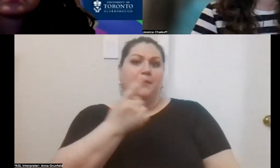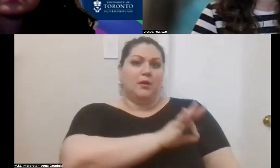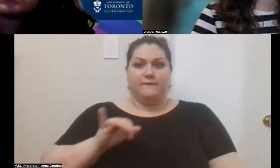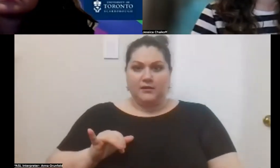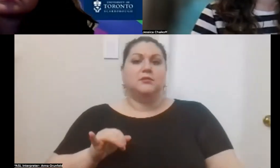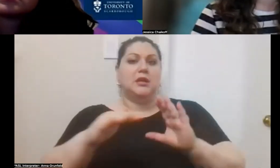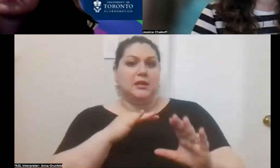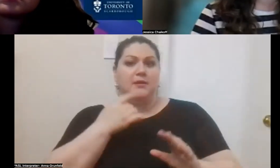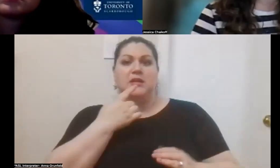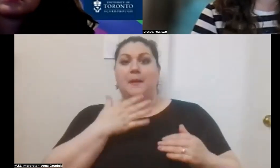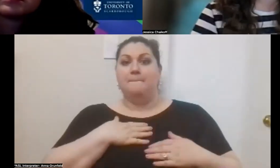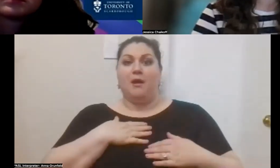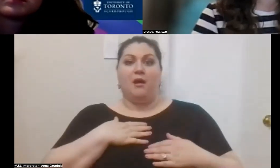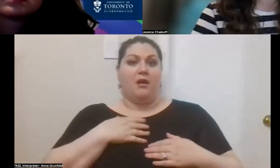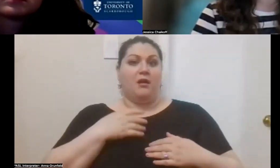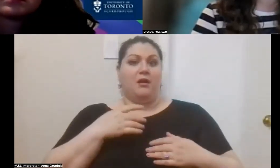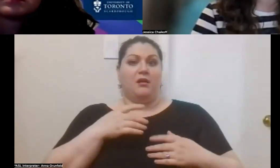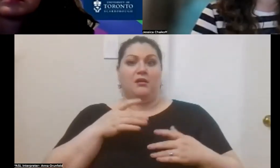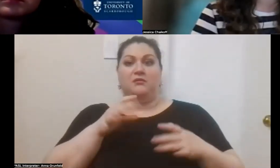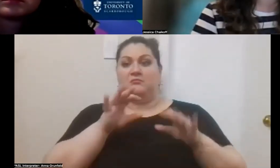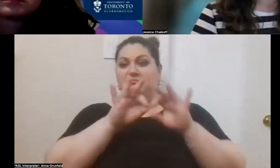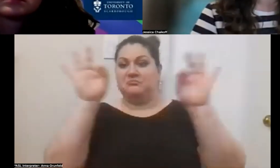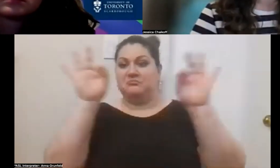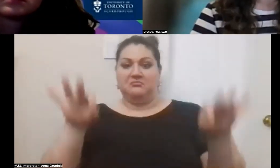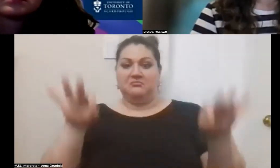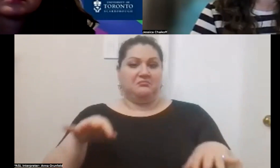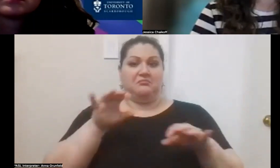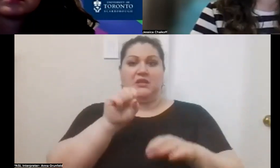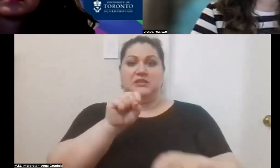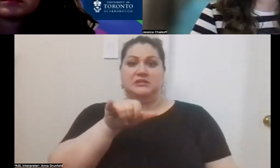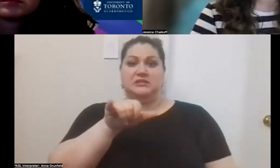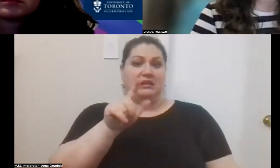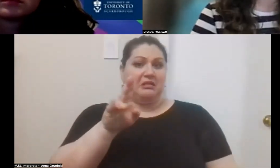Then one of them said, I'd love to talk to you, let’s talk next week.